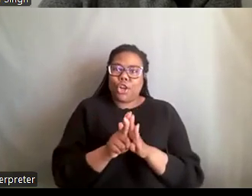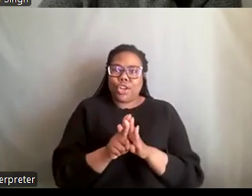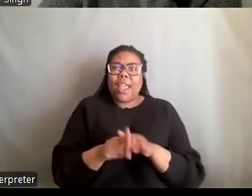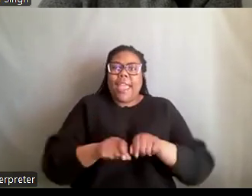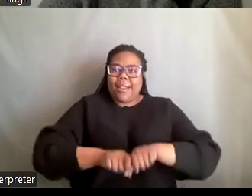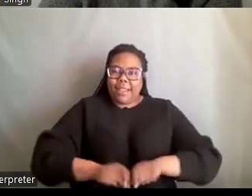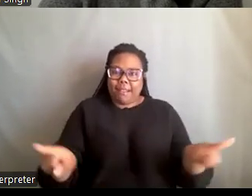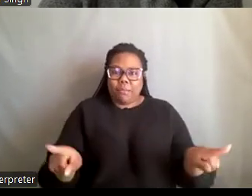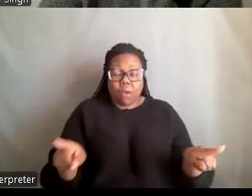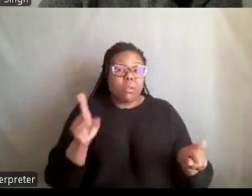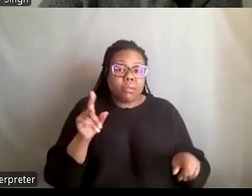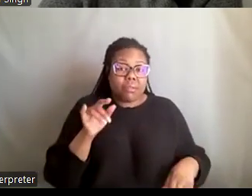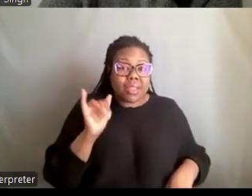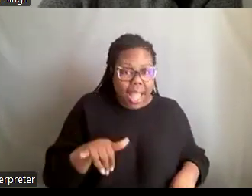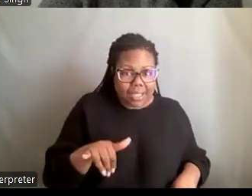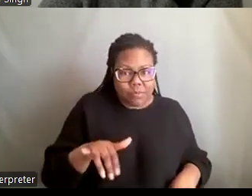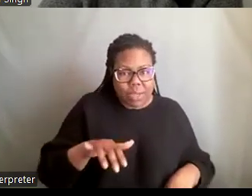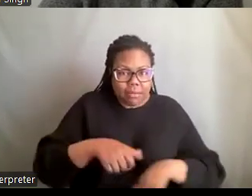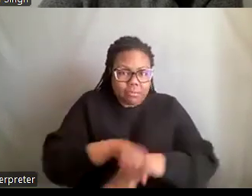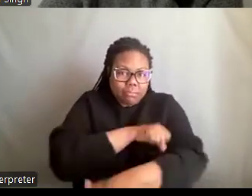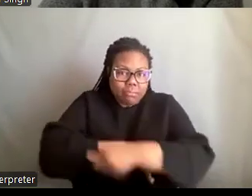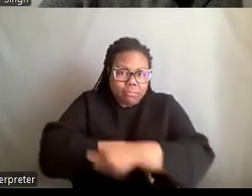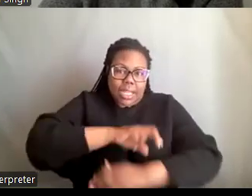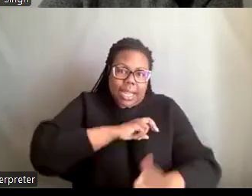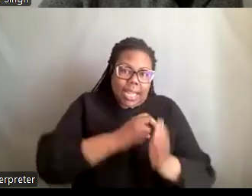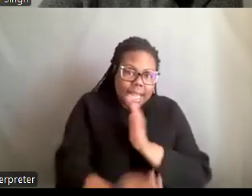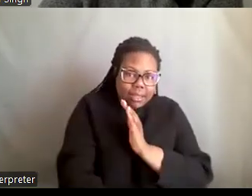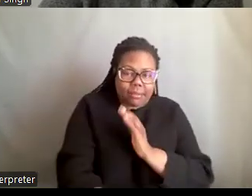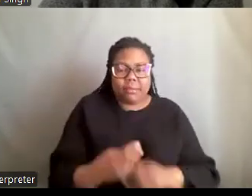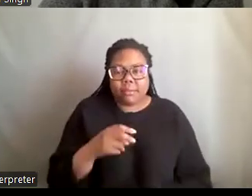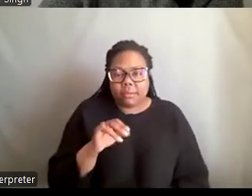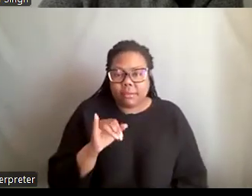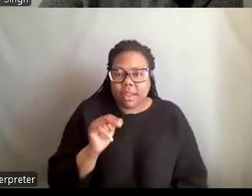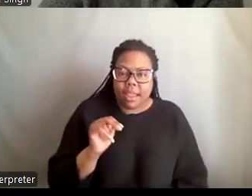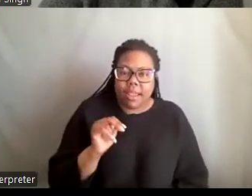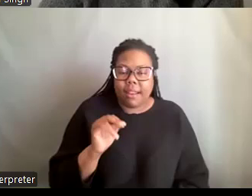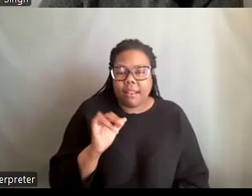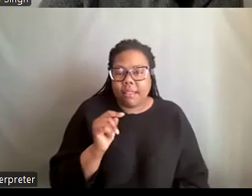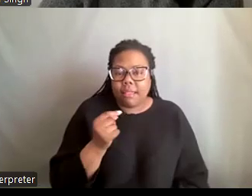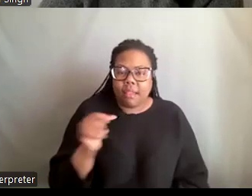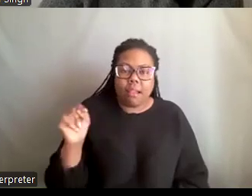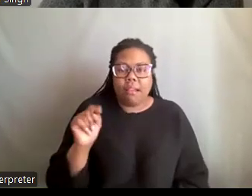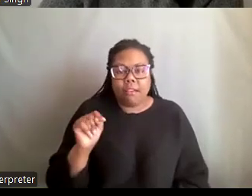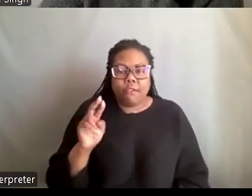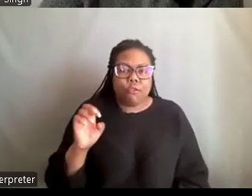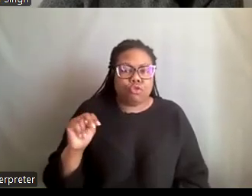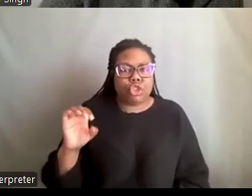Write the action alerts. And get them out. That's being in the trenches.